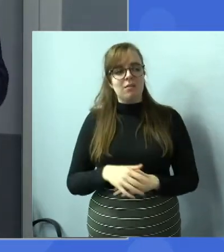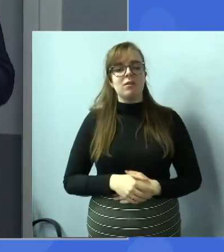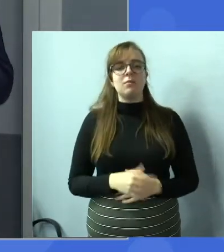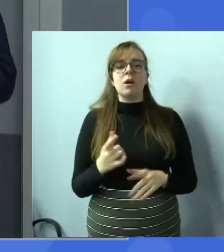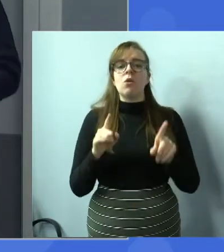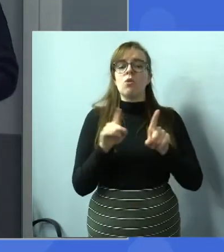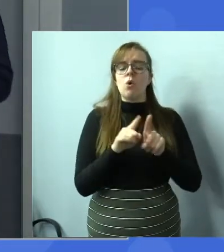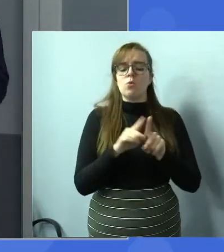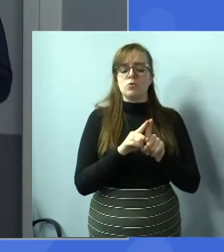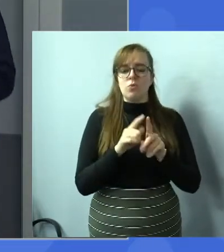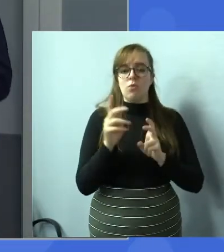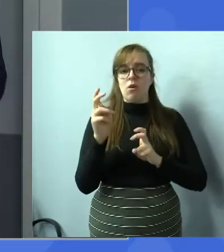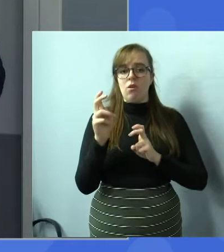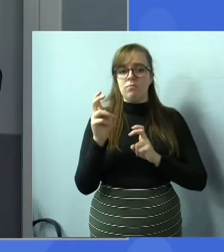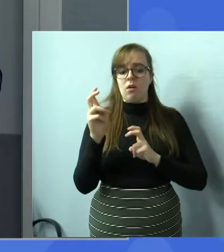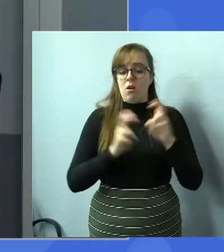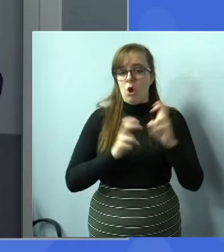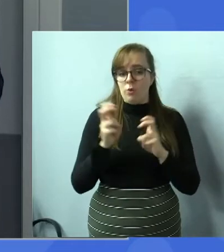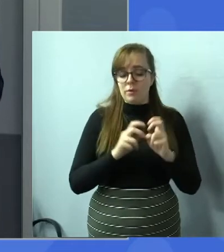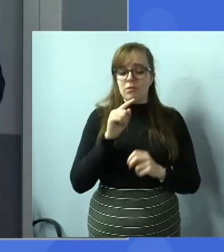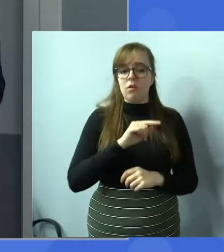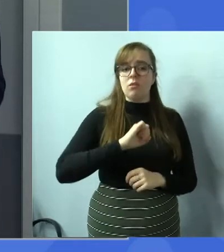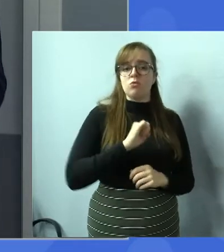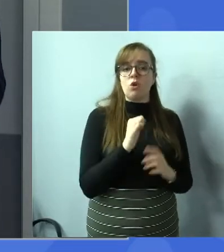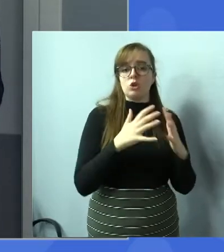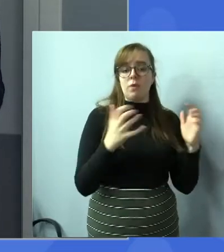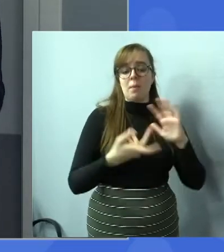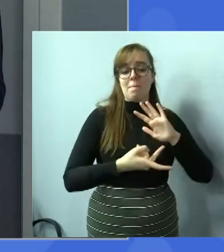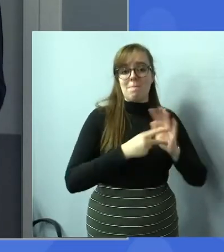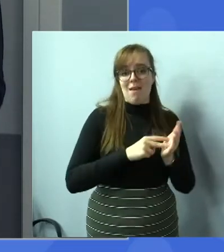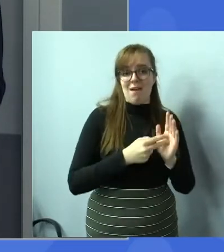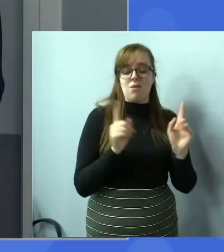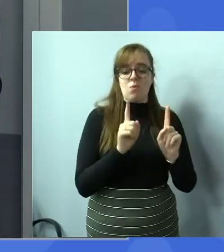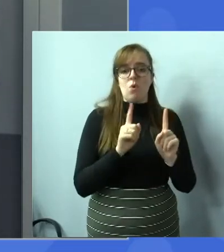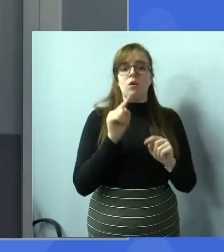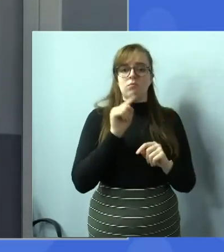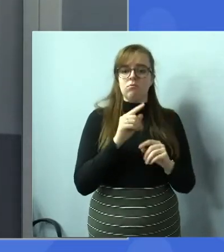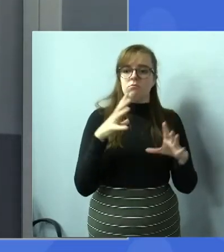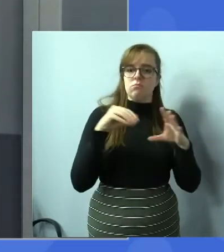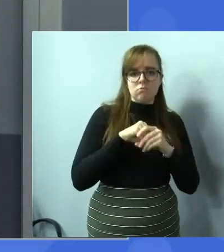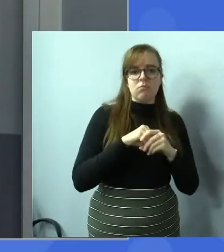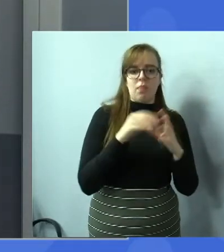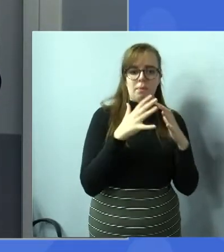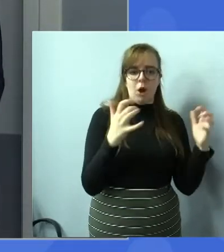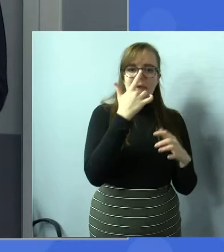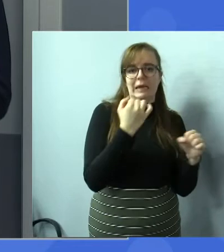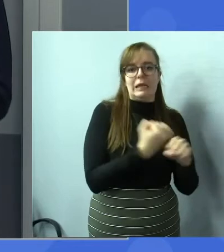good argument to be made that what the Scottish Parliament planned to do Wars within the competence of the Parliament so here's the cheque that the UK